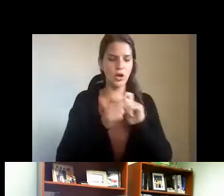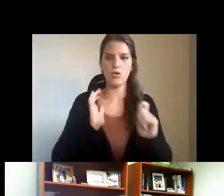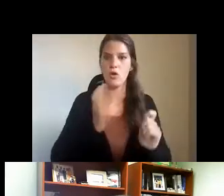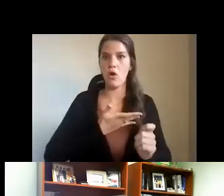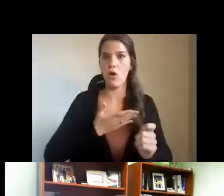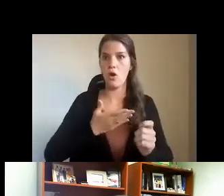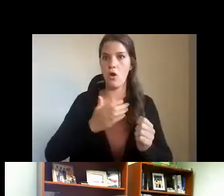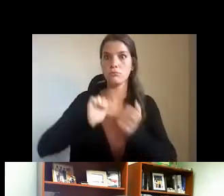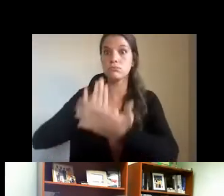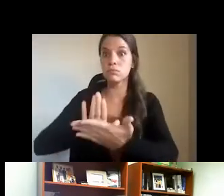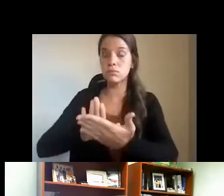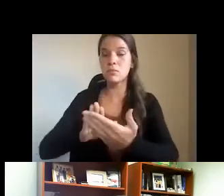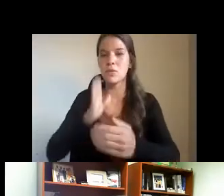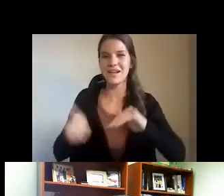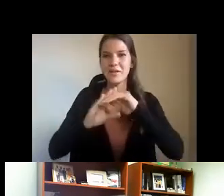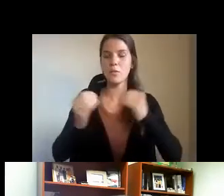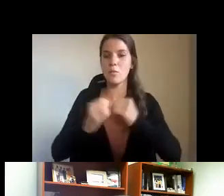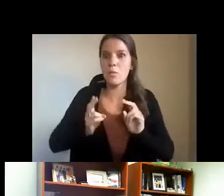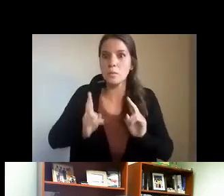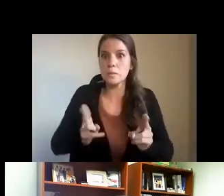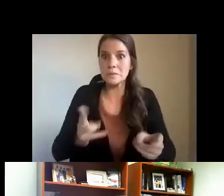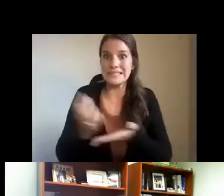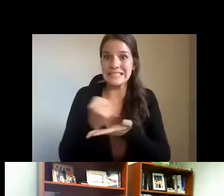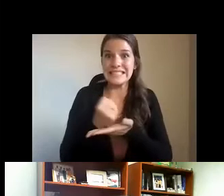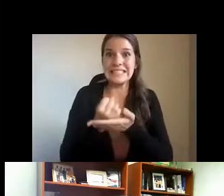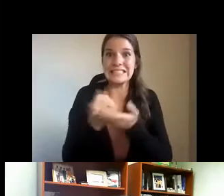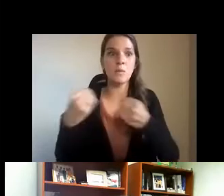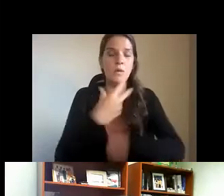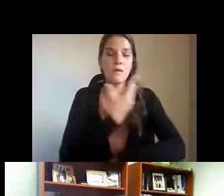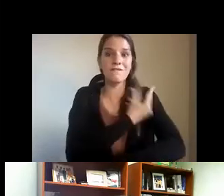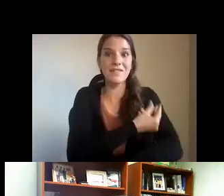increased the urgency in fact. I was trying to get people vaccinated as quickly as possible.